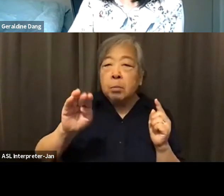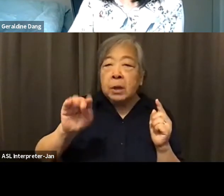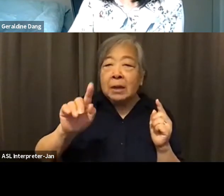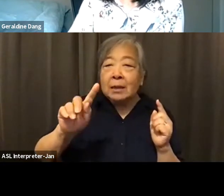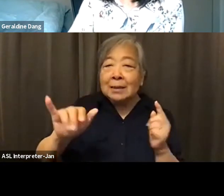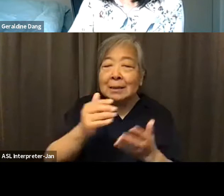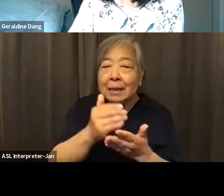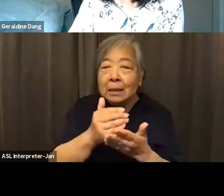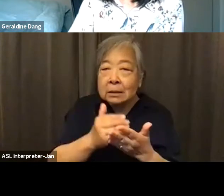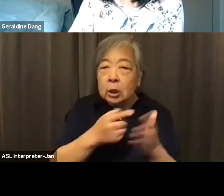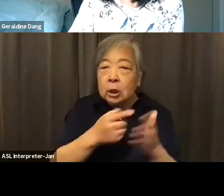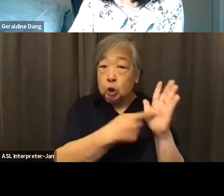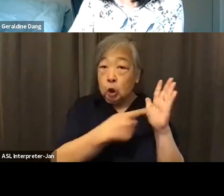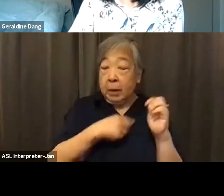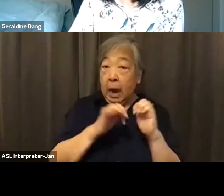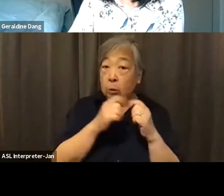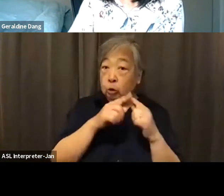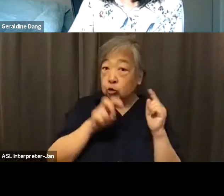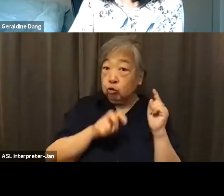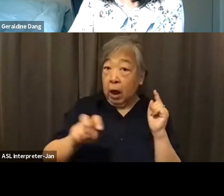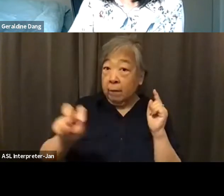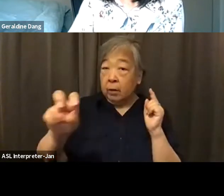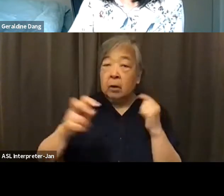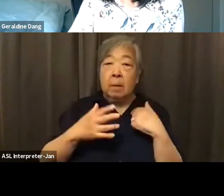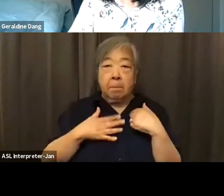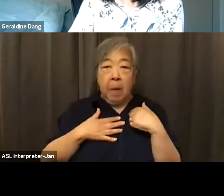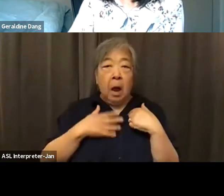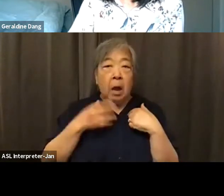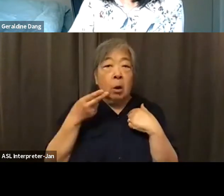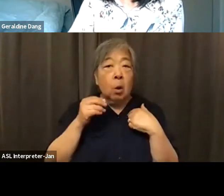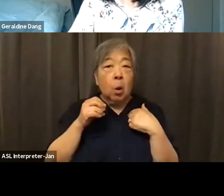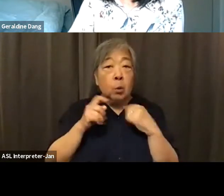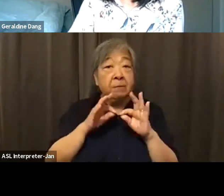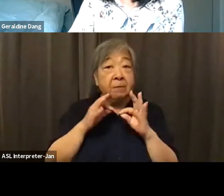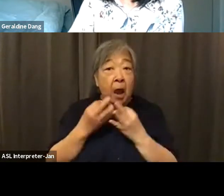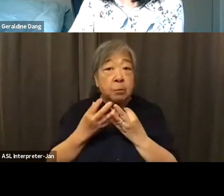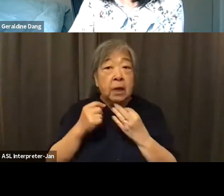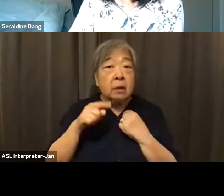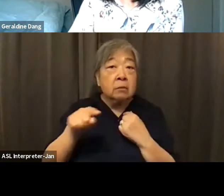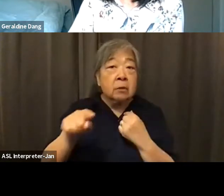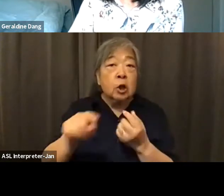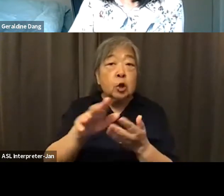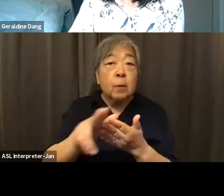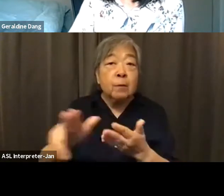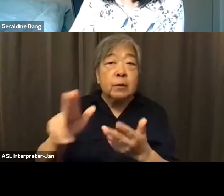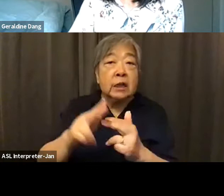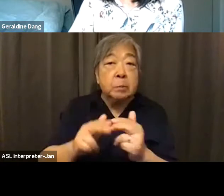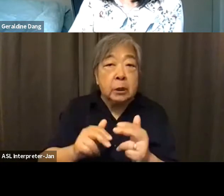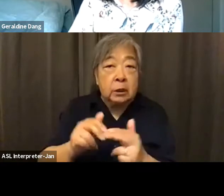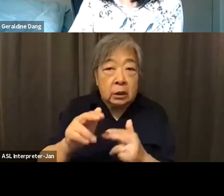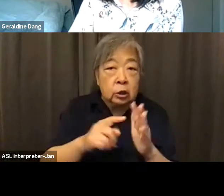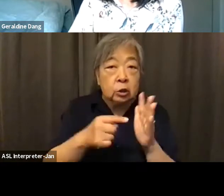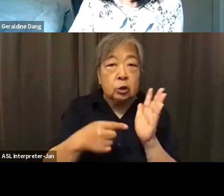my host family and the academic buildings, as well as how to get to nearby grocery stores